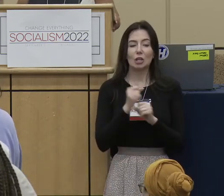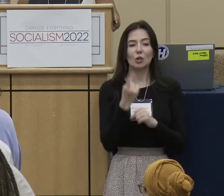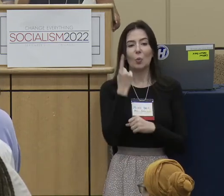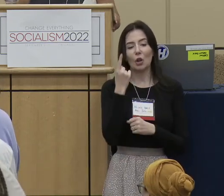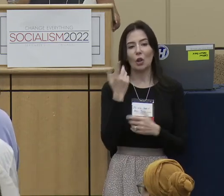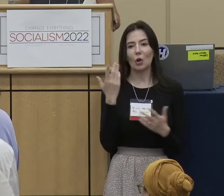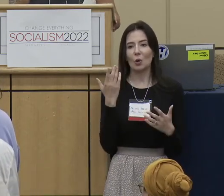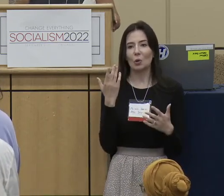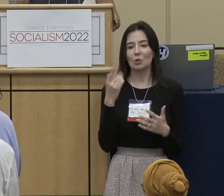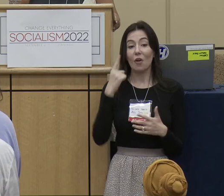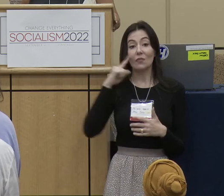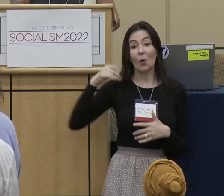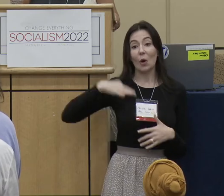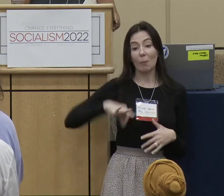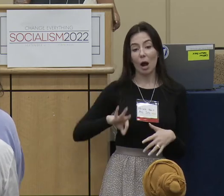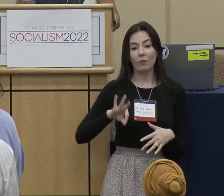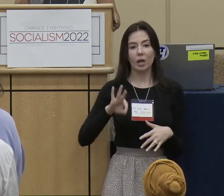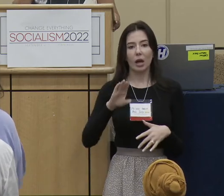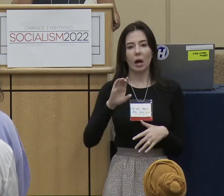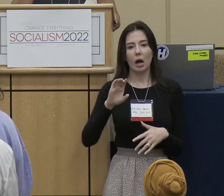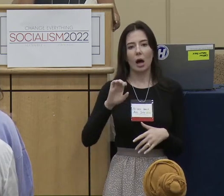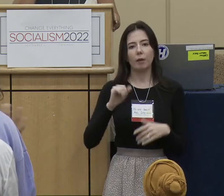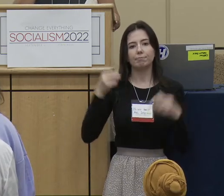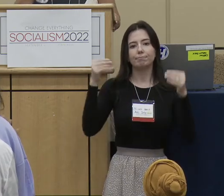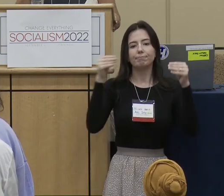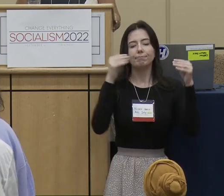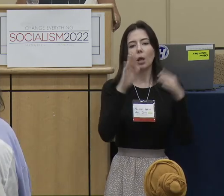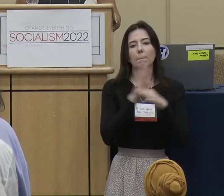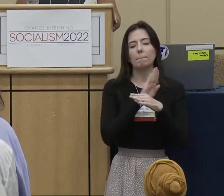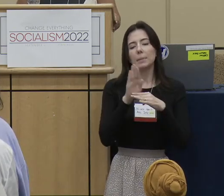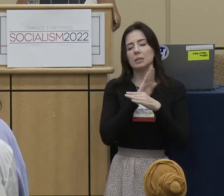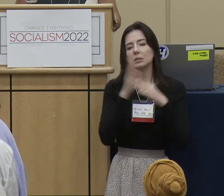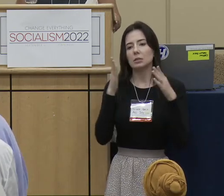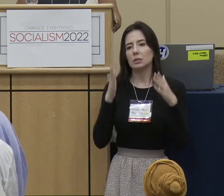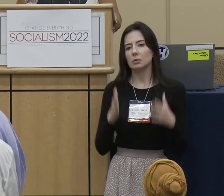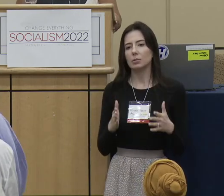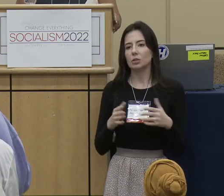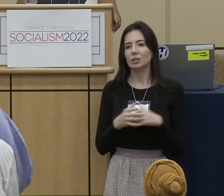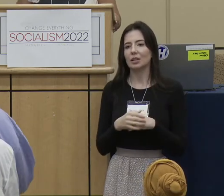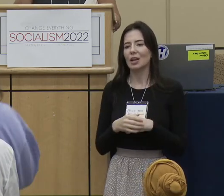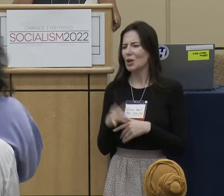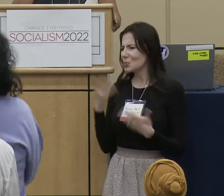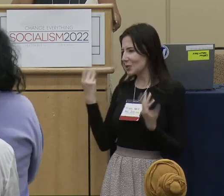questions, too . ≫ Entrepreneurs that I think --